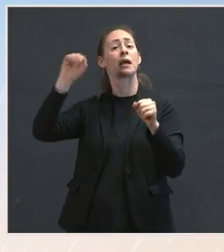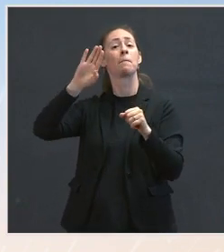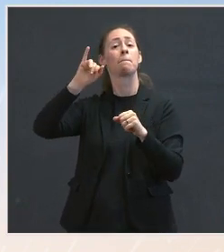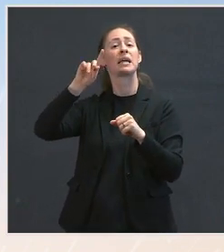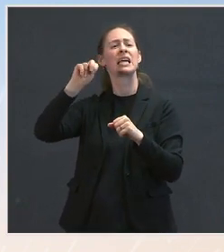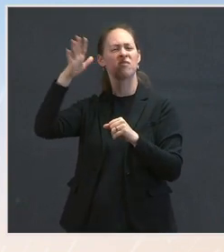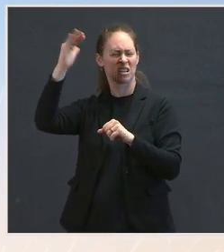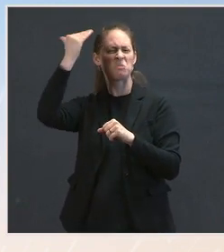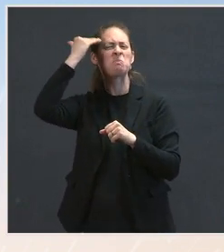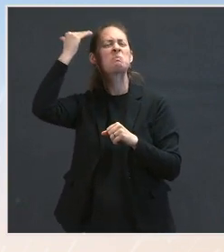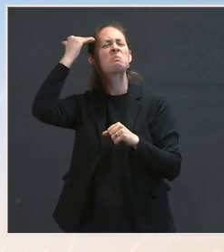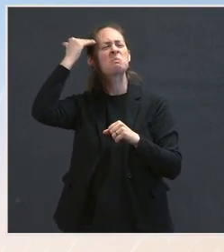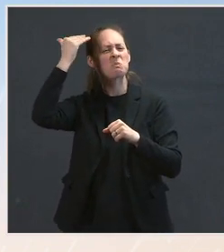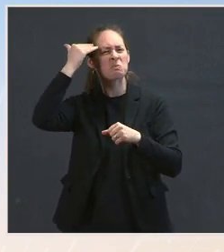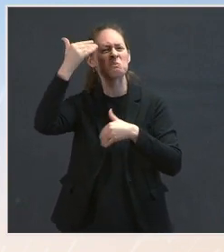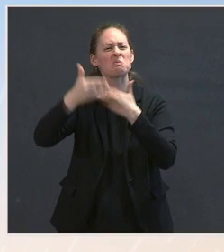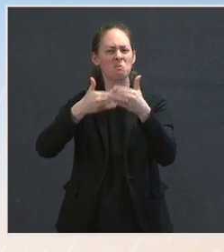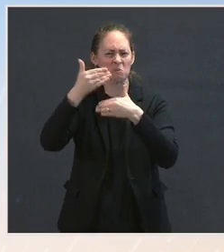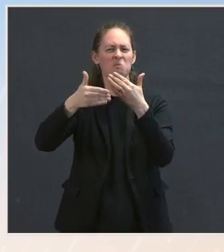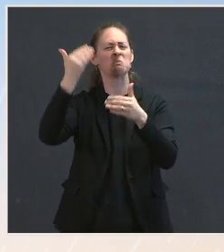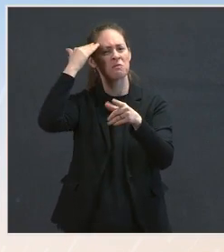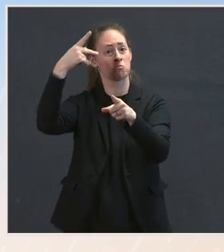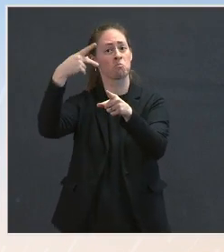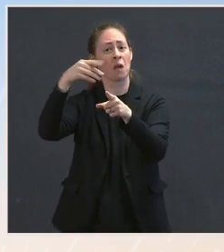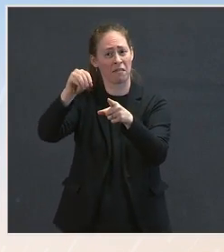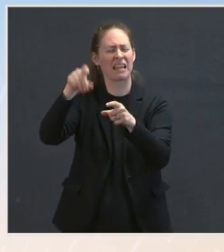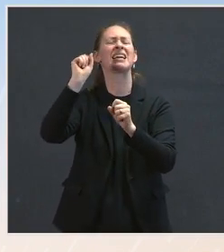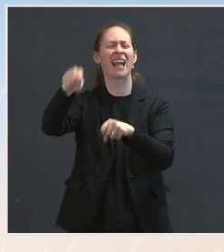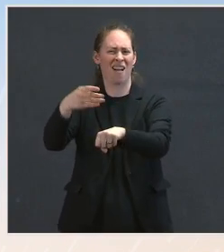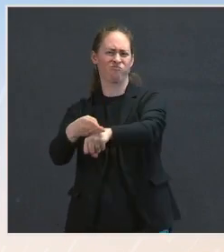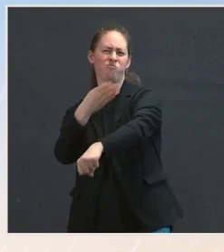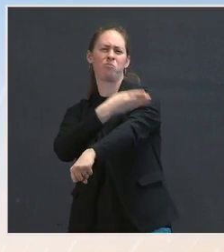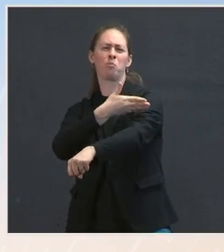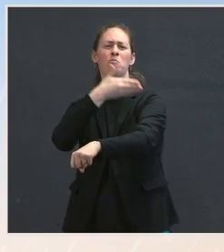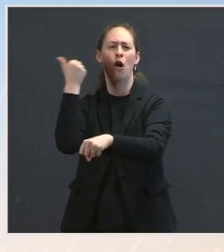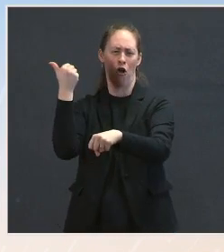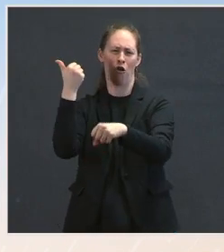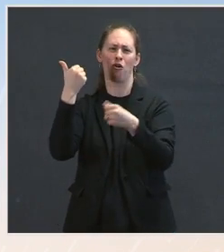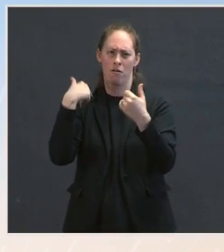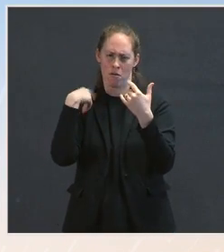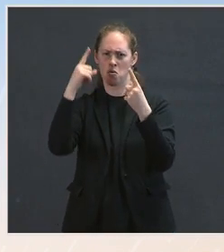And we're eager to have the Board of Governors in place. The Press: Okay, can I ask on a slightly separate subject?